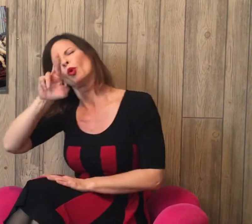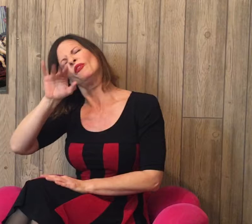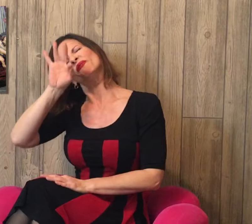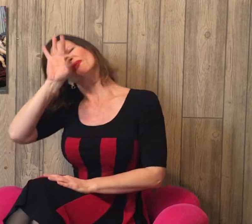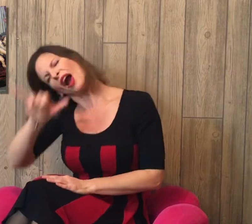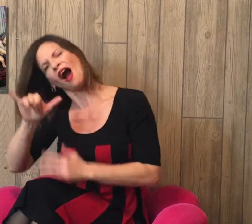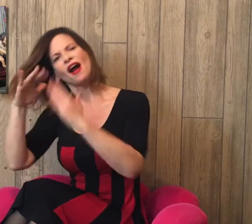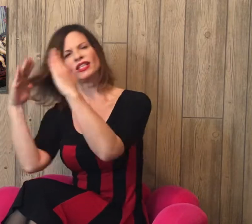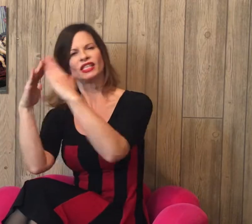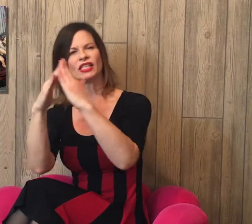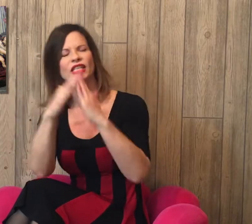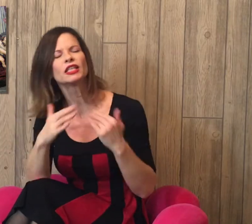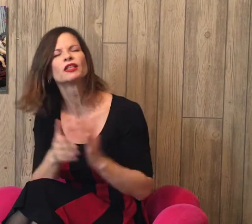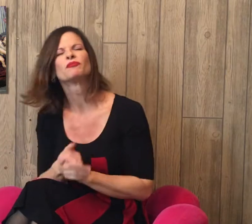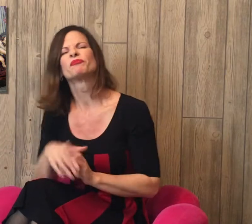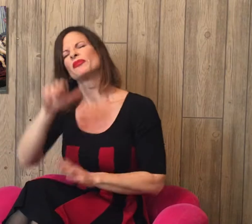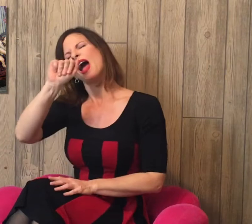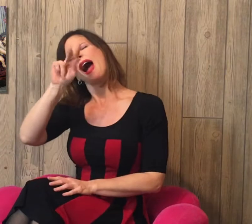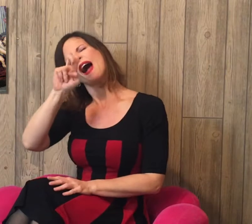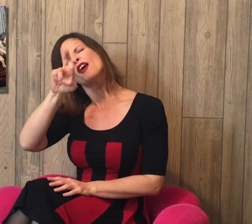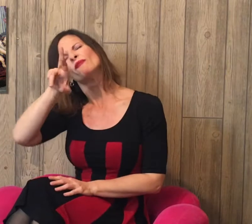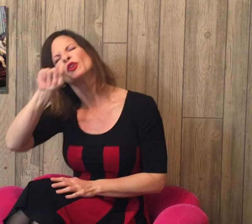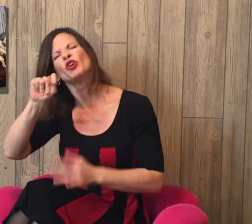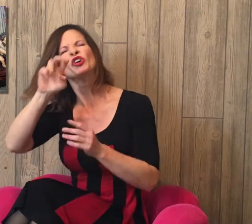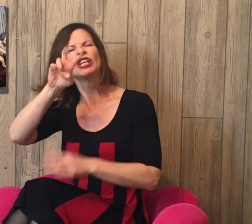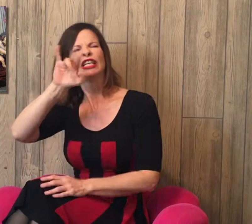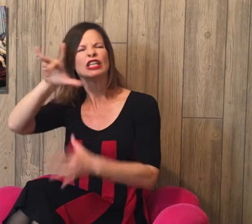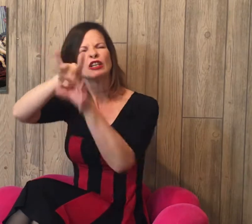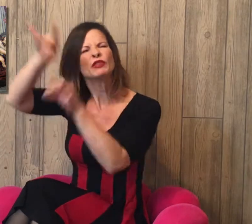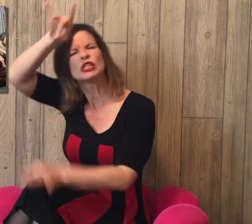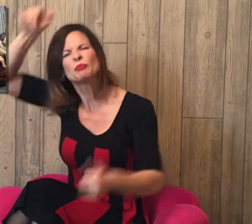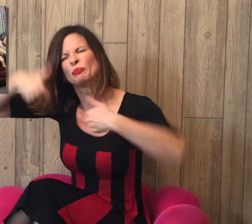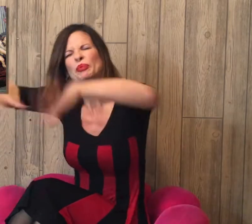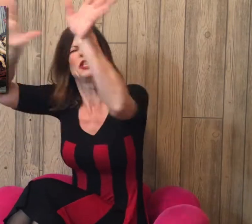goal to purify the town and avert evil spirits away.